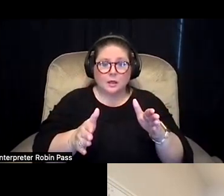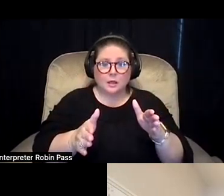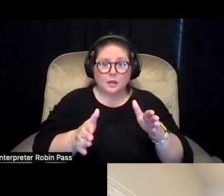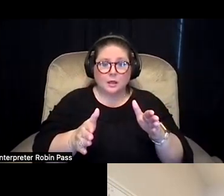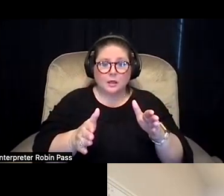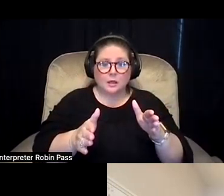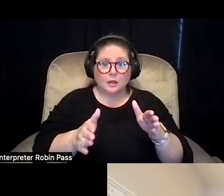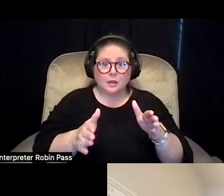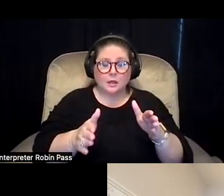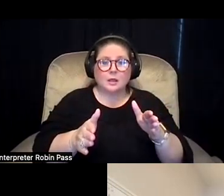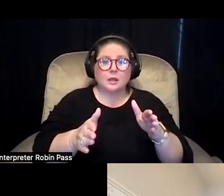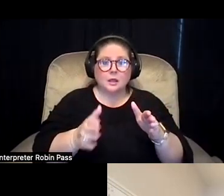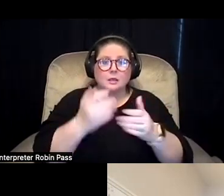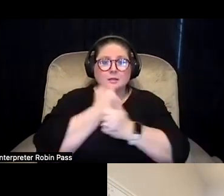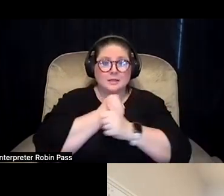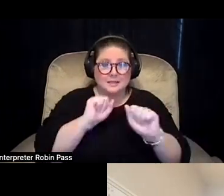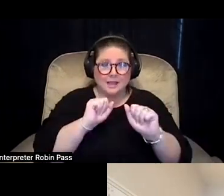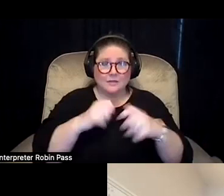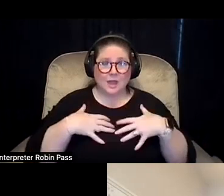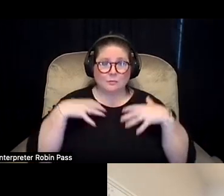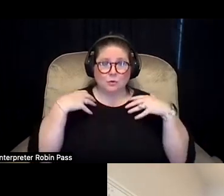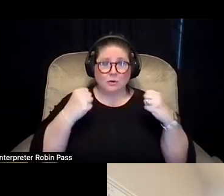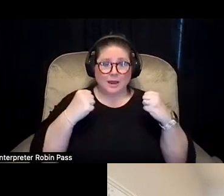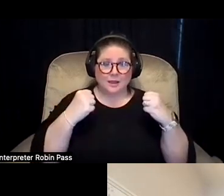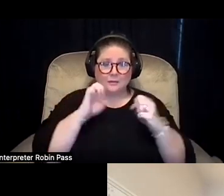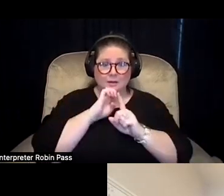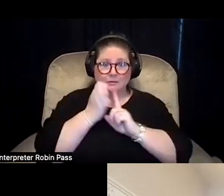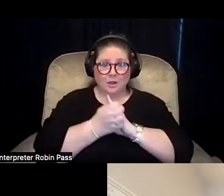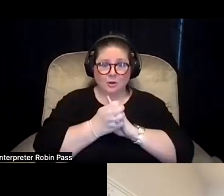a safe and brave environment right for your students to feel like they can talk